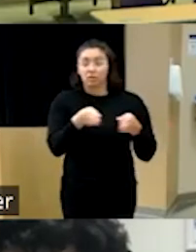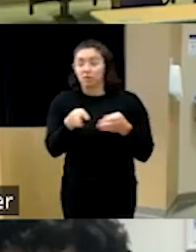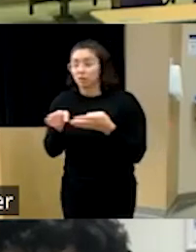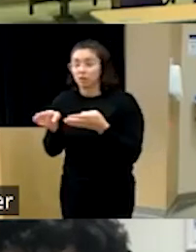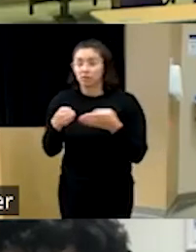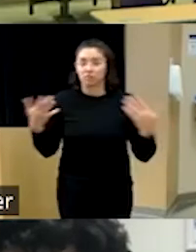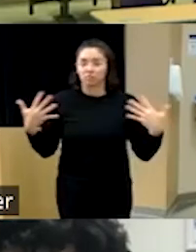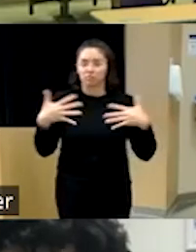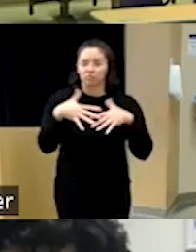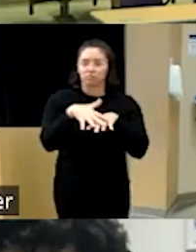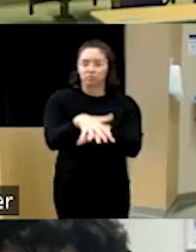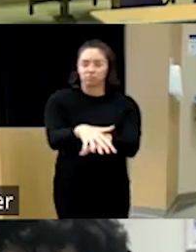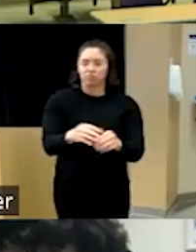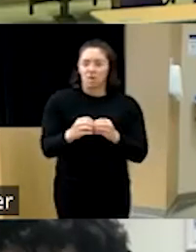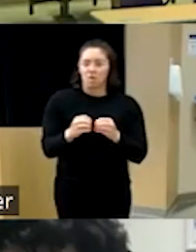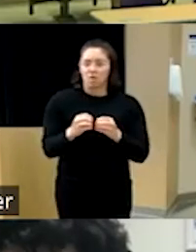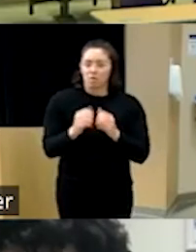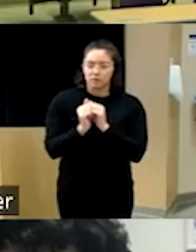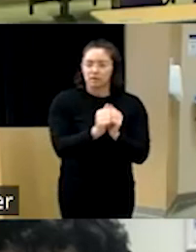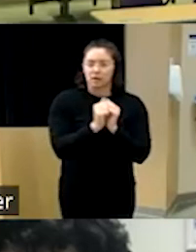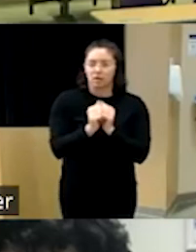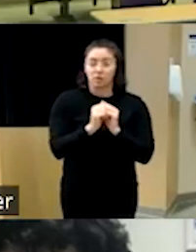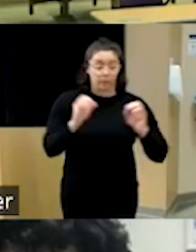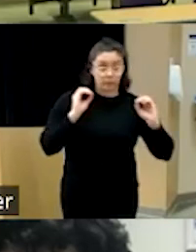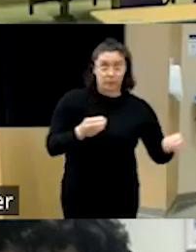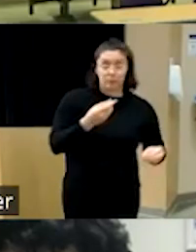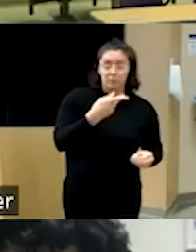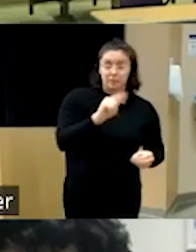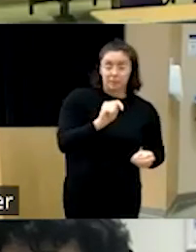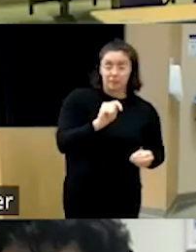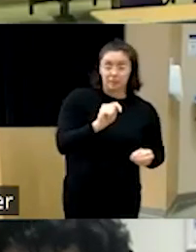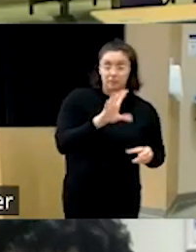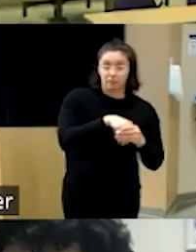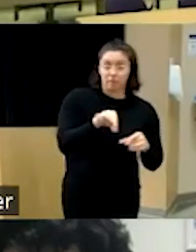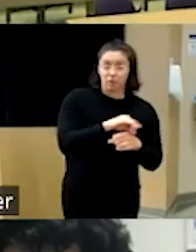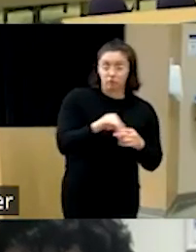think they used not to have any Physiotherapy and no functional training and so on and now they're